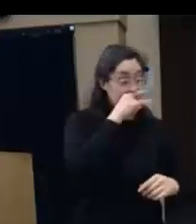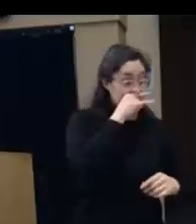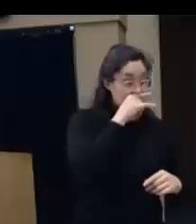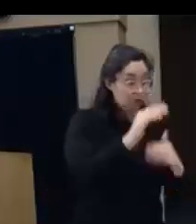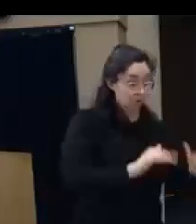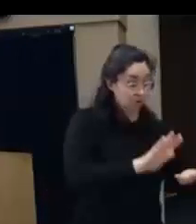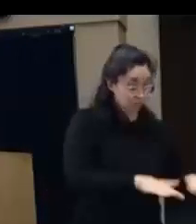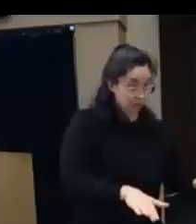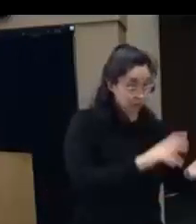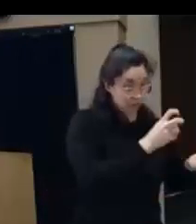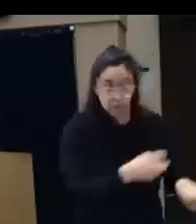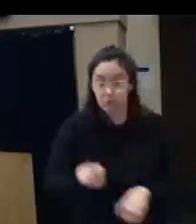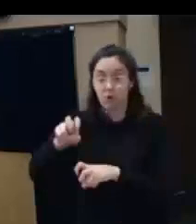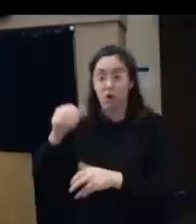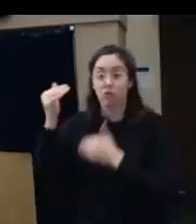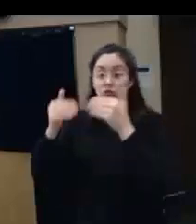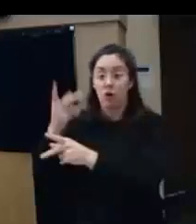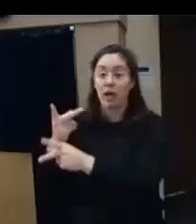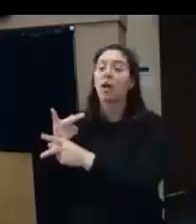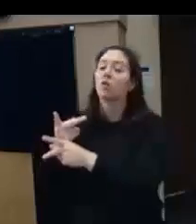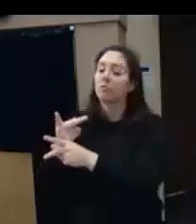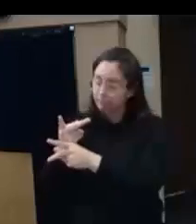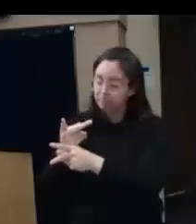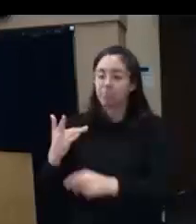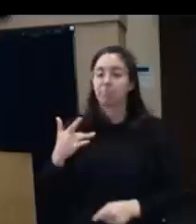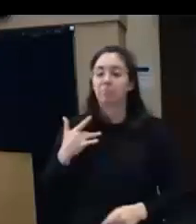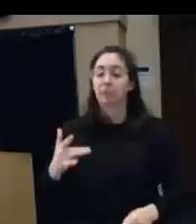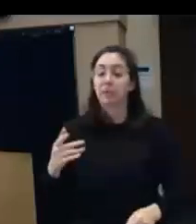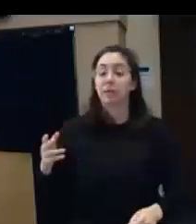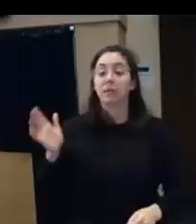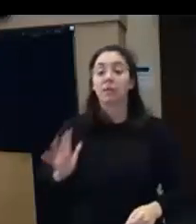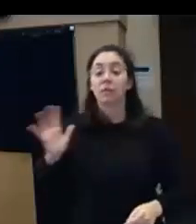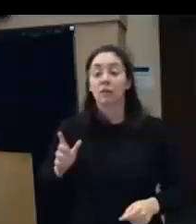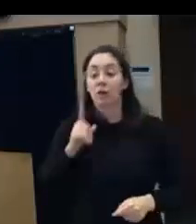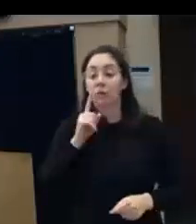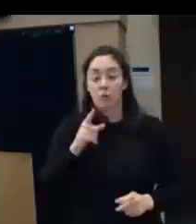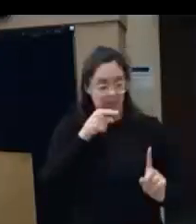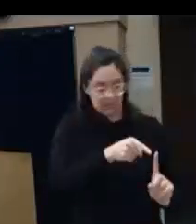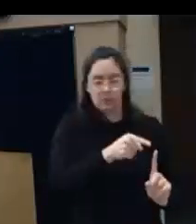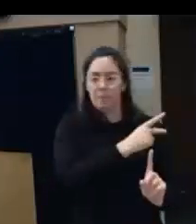adult care historically we were we were focused more on the patients themselves and we said you